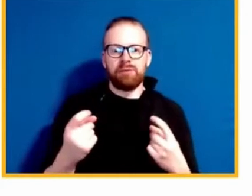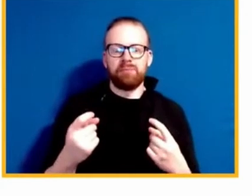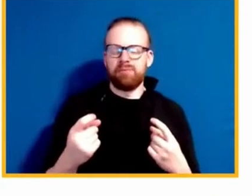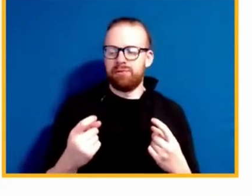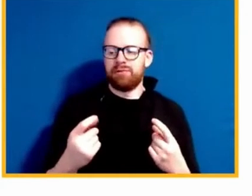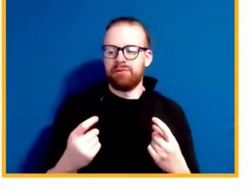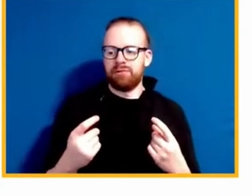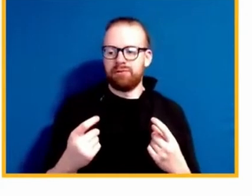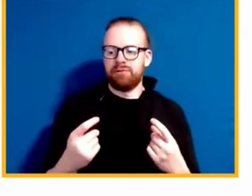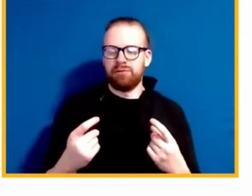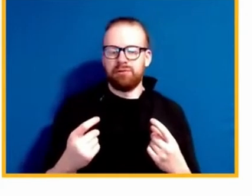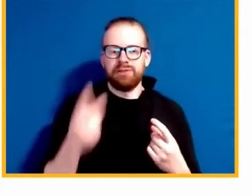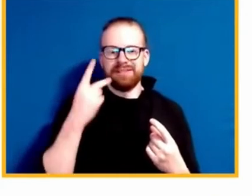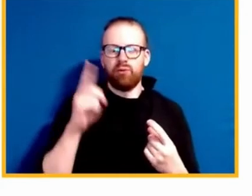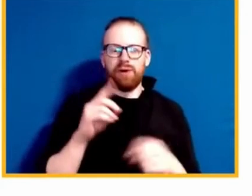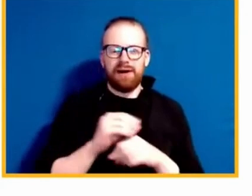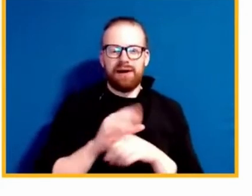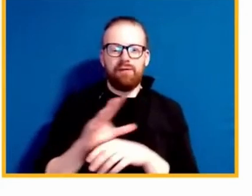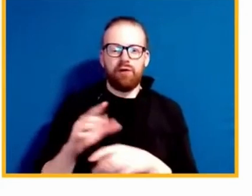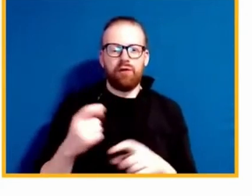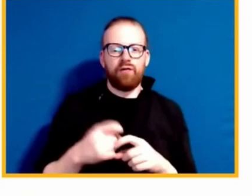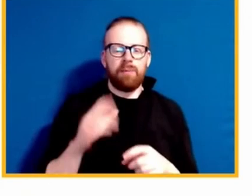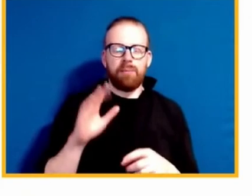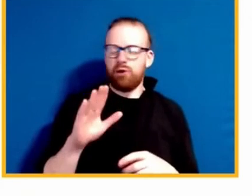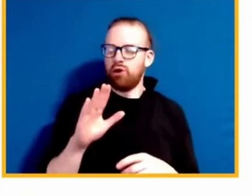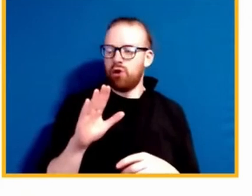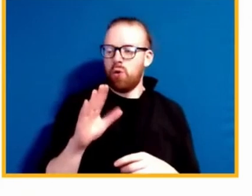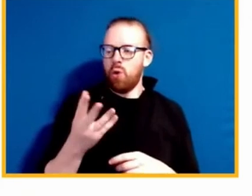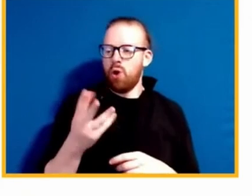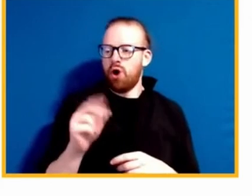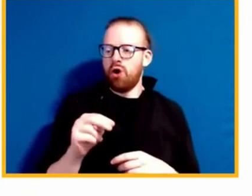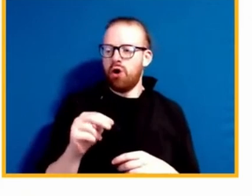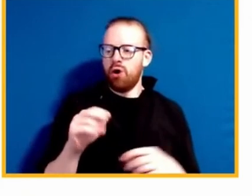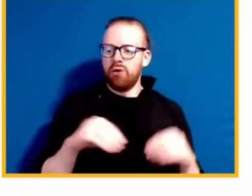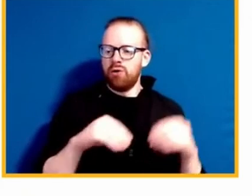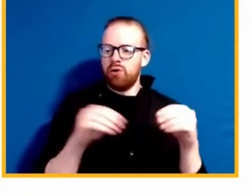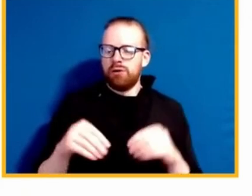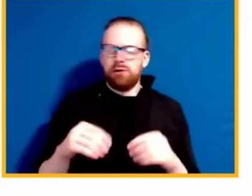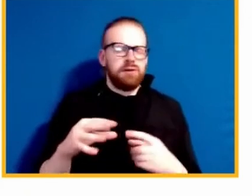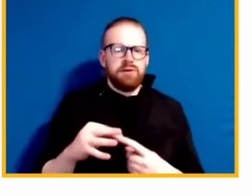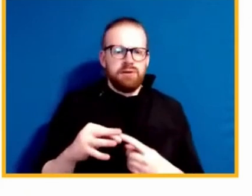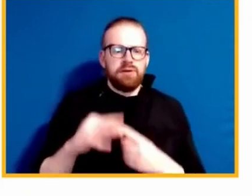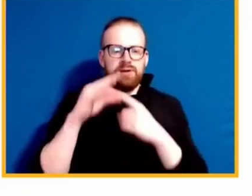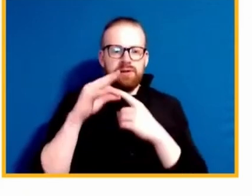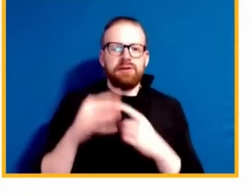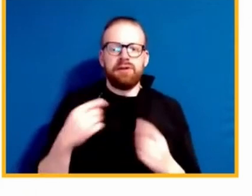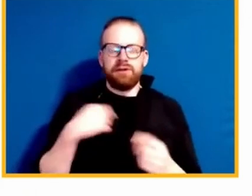they're, the way that you made them your own is very unique and I loved how you